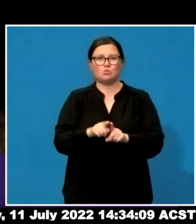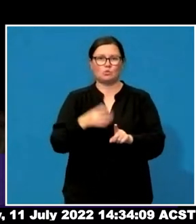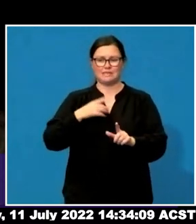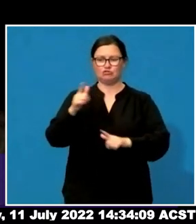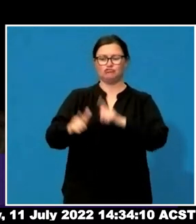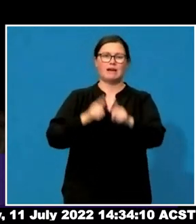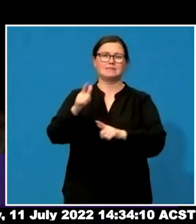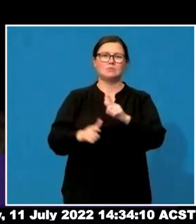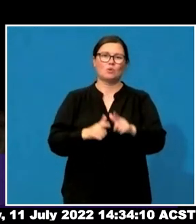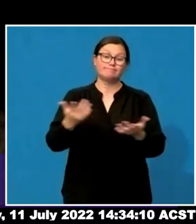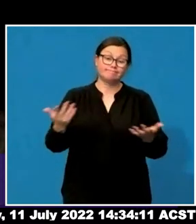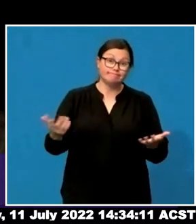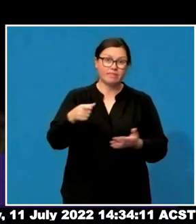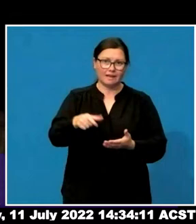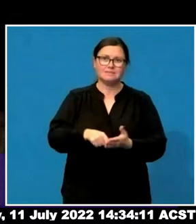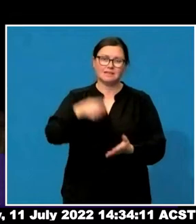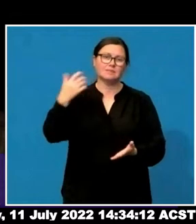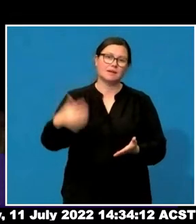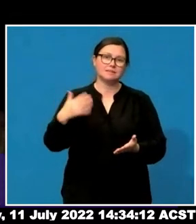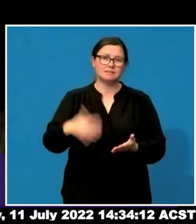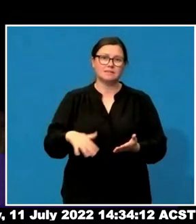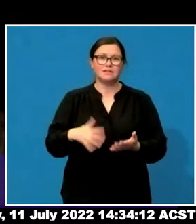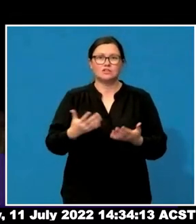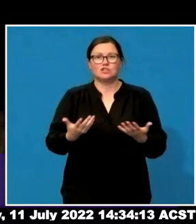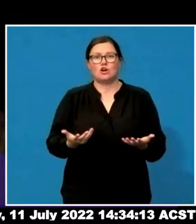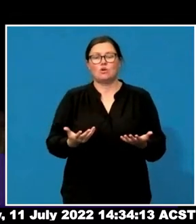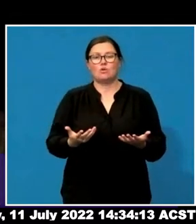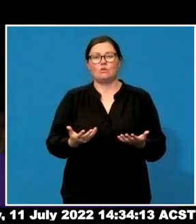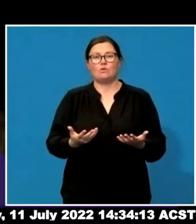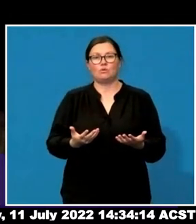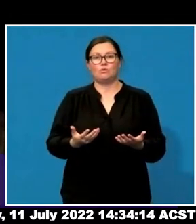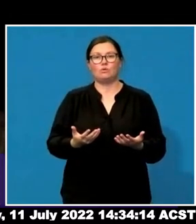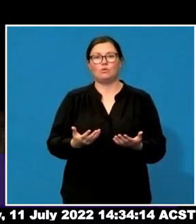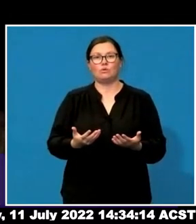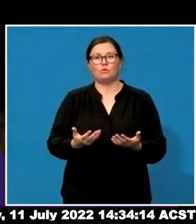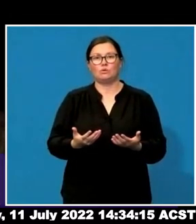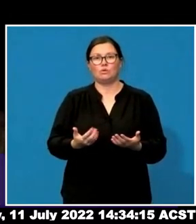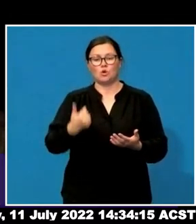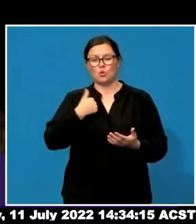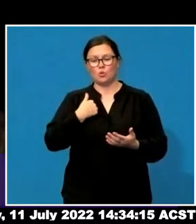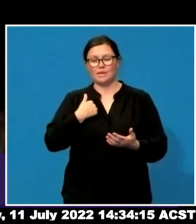And so there always has to be this measure of doing the things that we have to do first